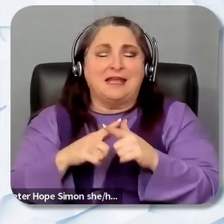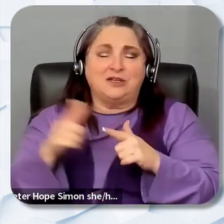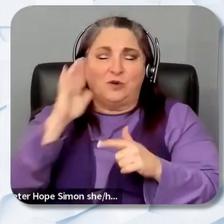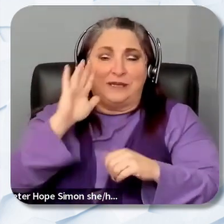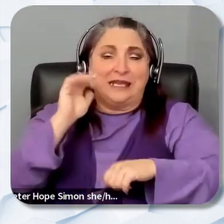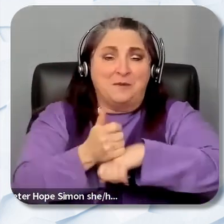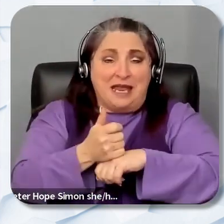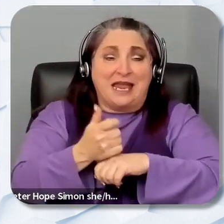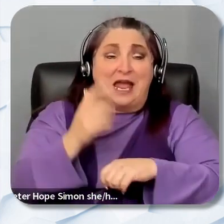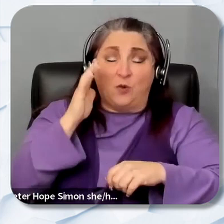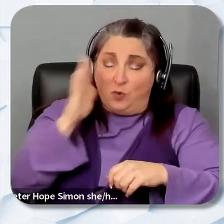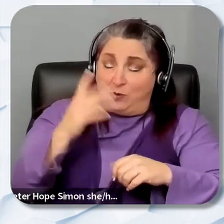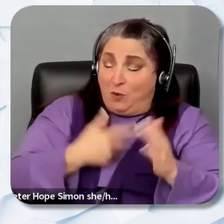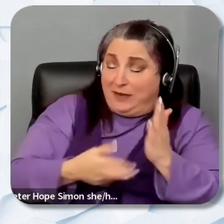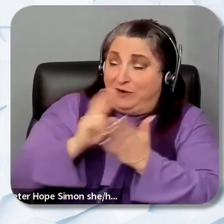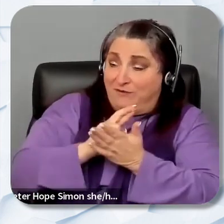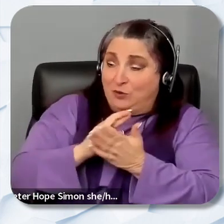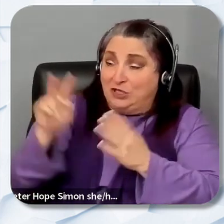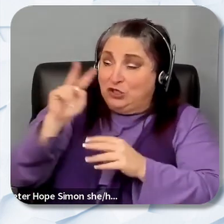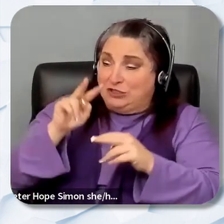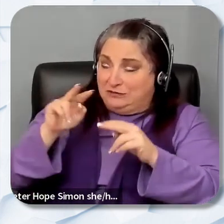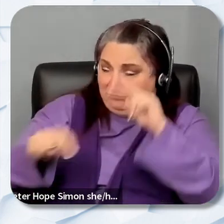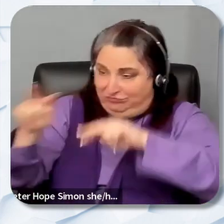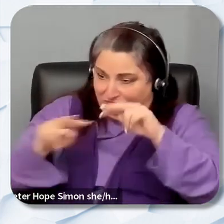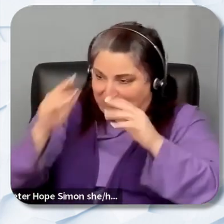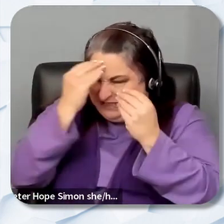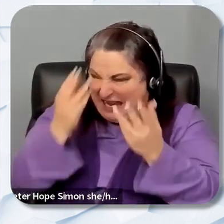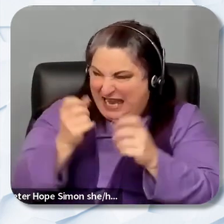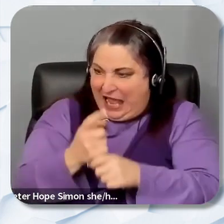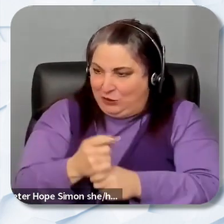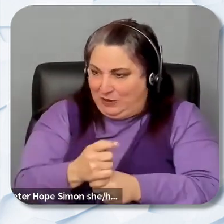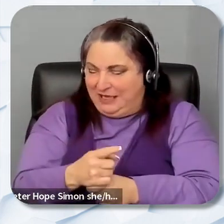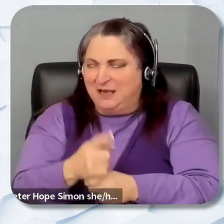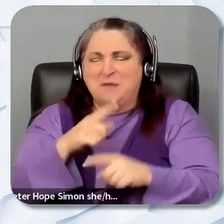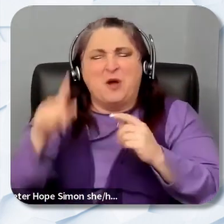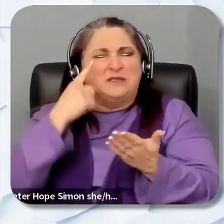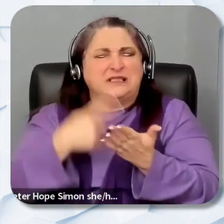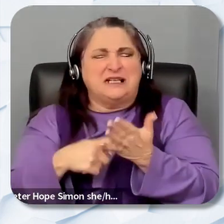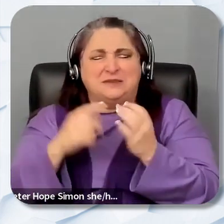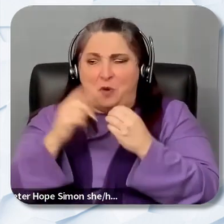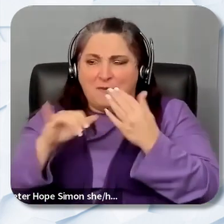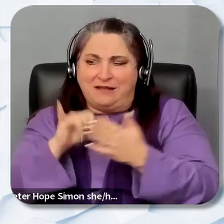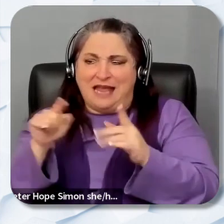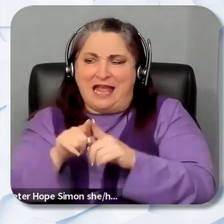reviewing your data annually. But we'll talk a little bit more about that as we move on.